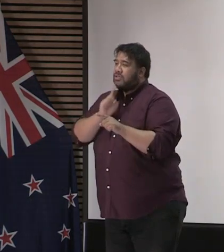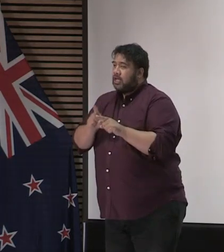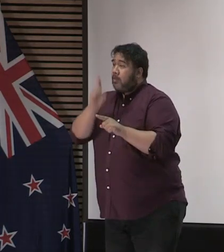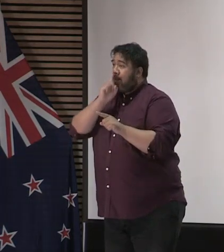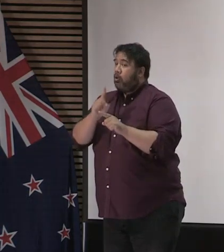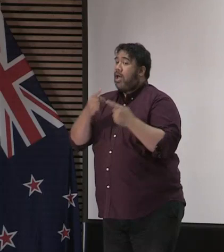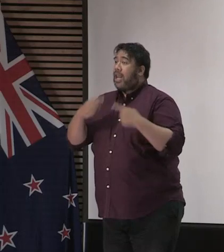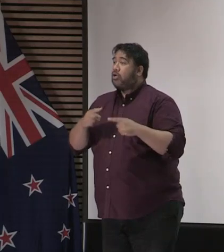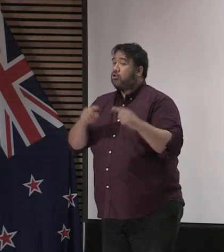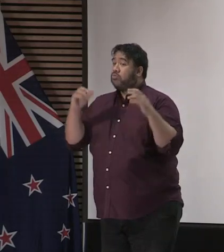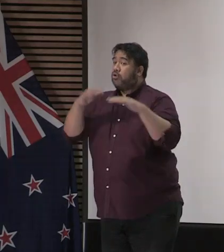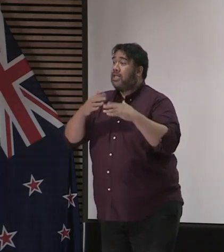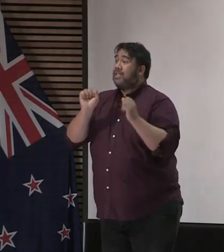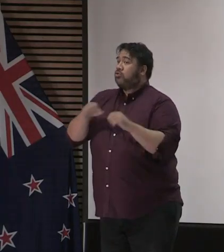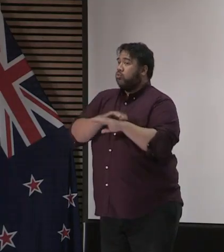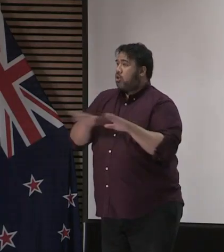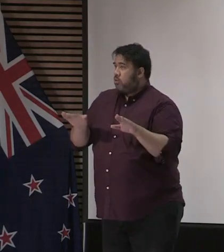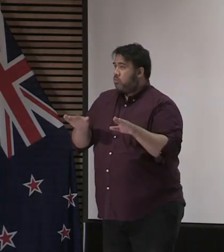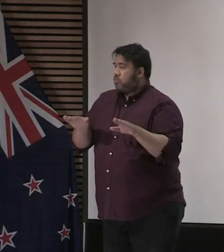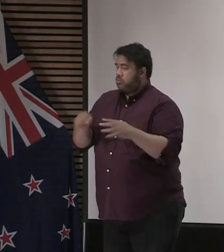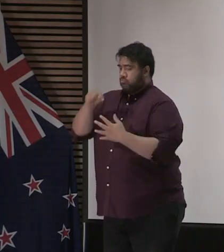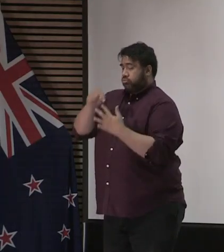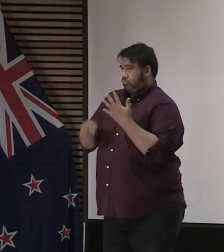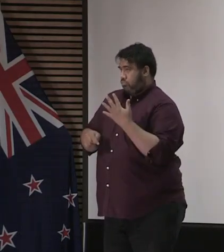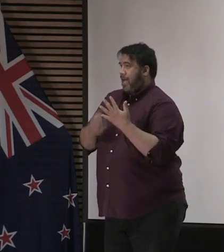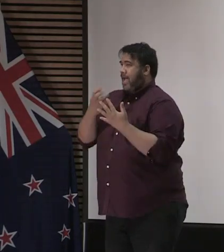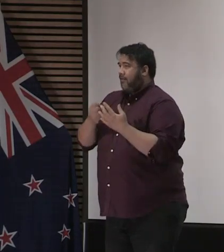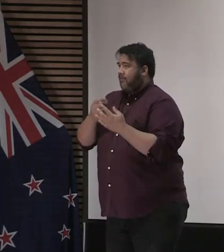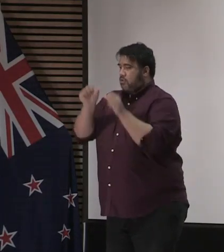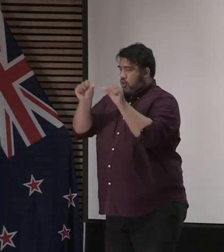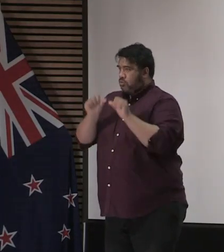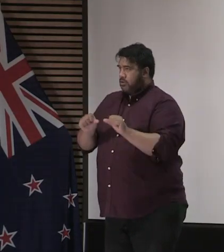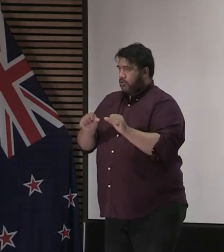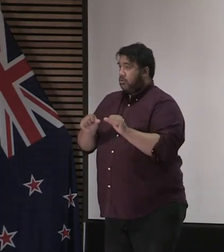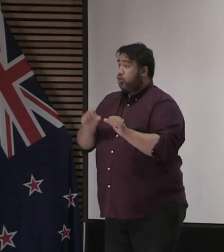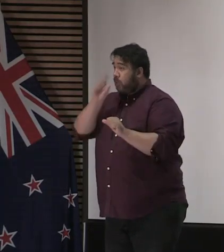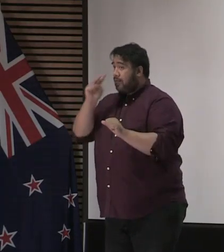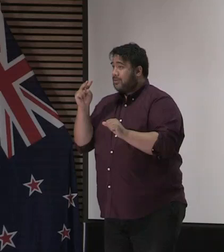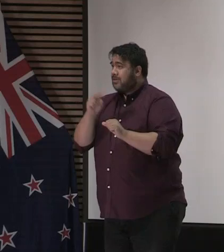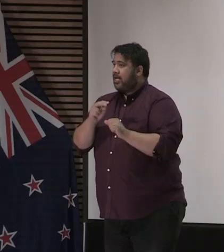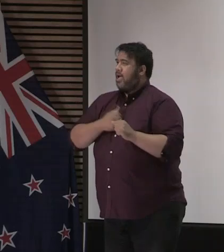and also prohibitions on gatherings. The notice is available on the Ministry of